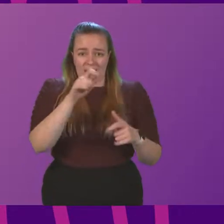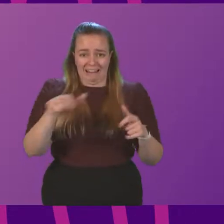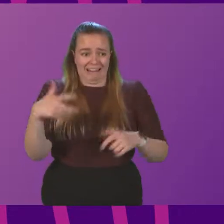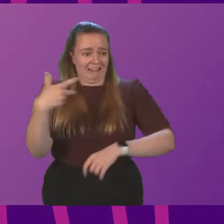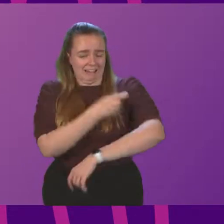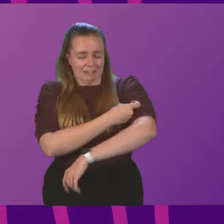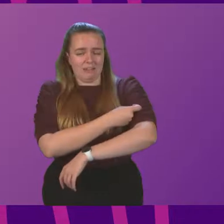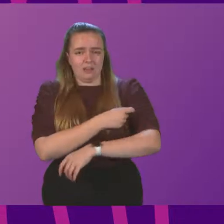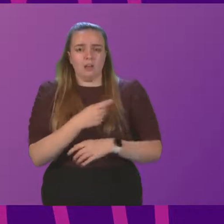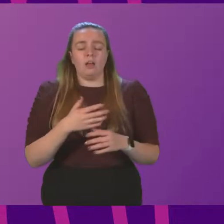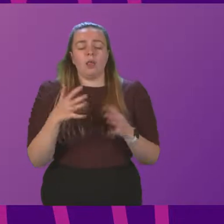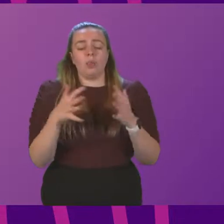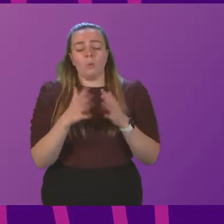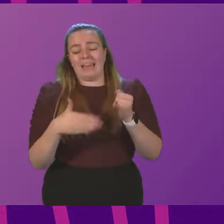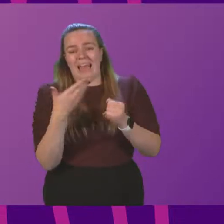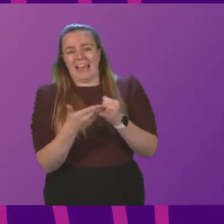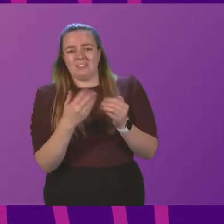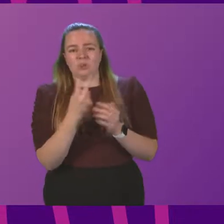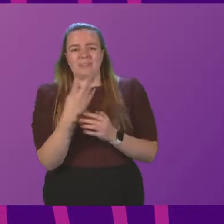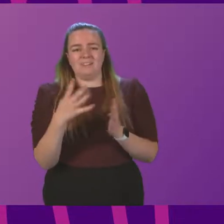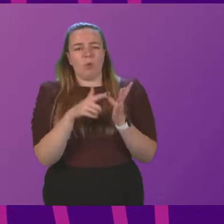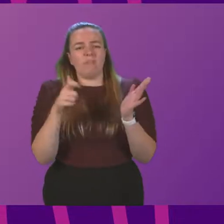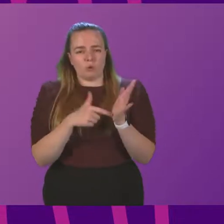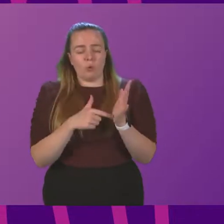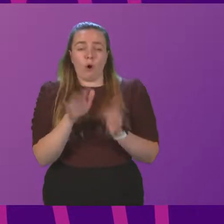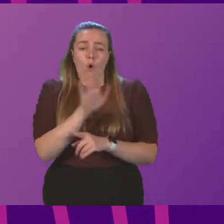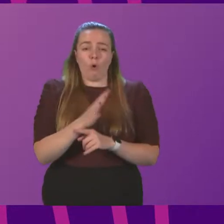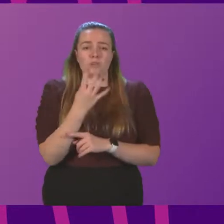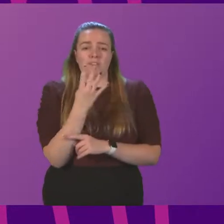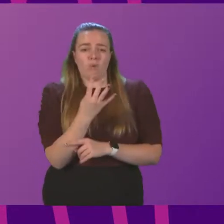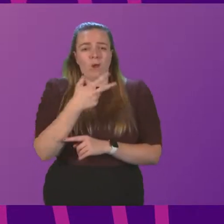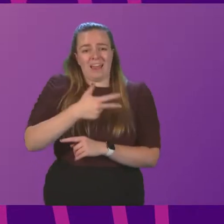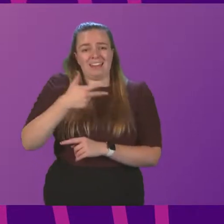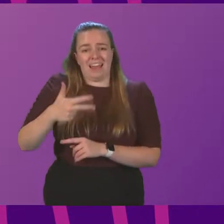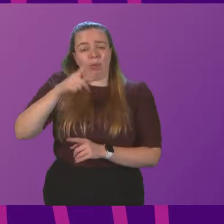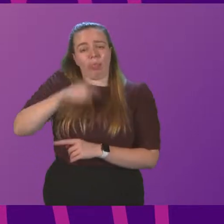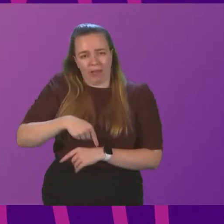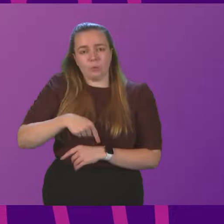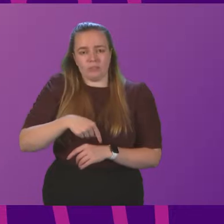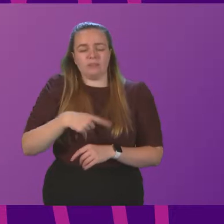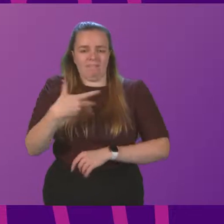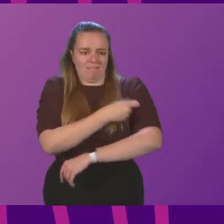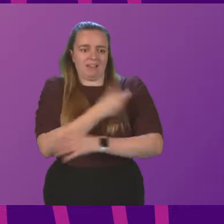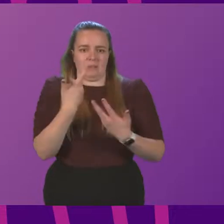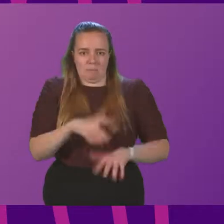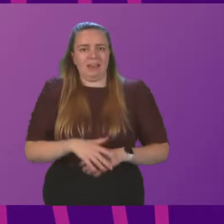in the week ending 24 October, almost 488,000 vaccinations were administered. That is more